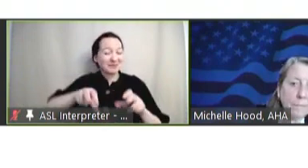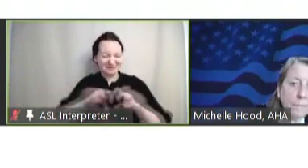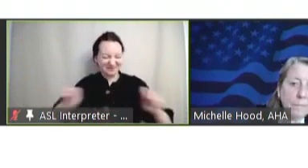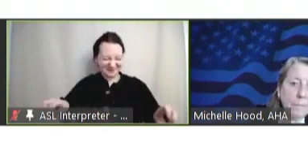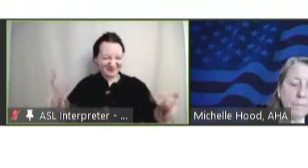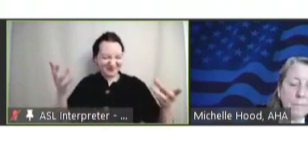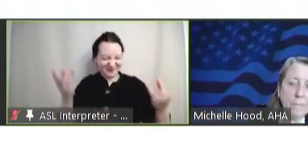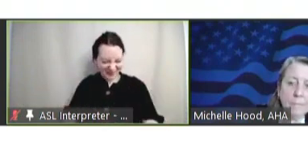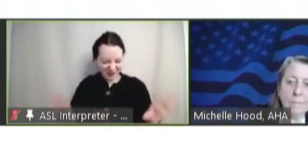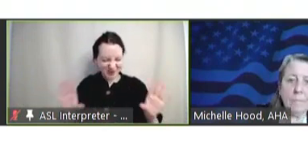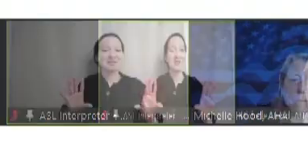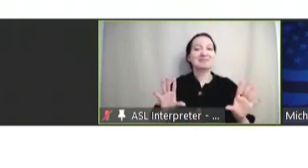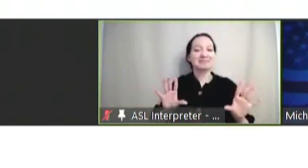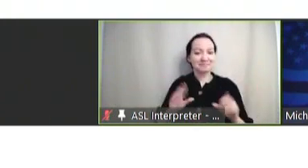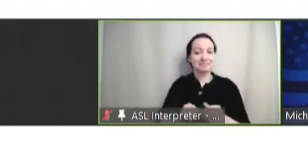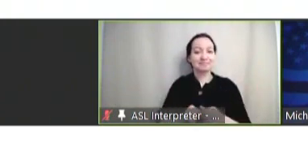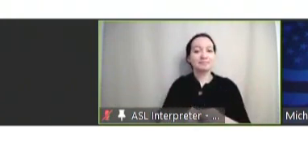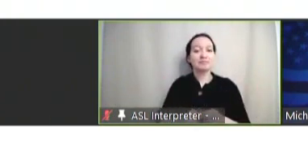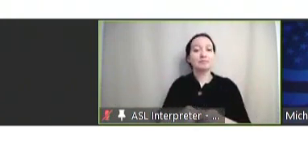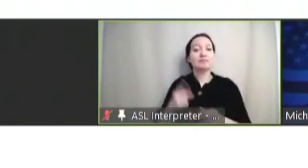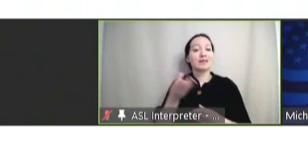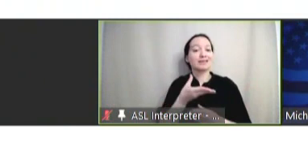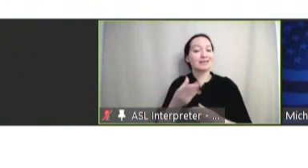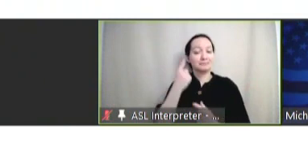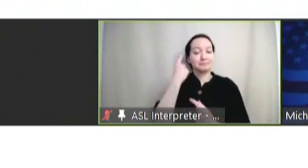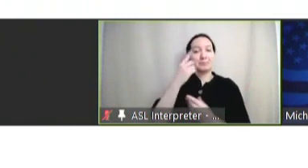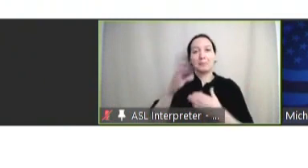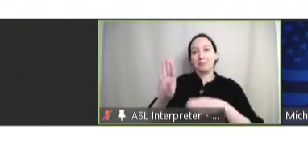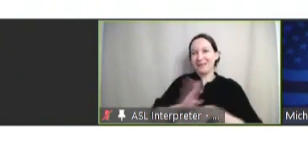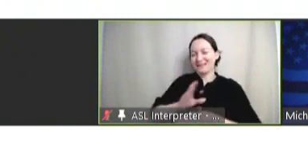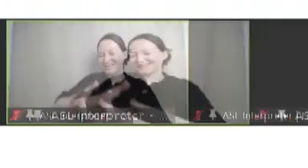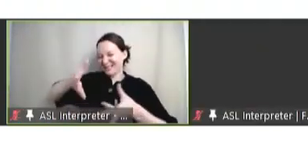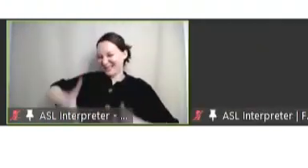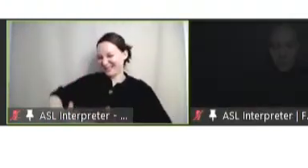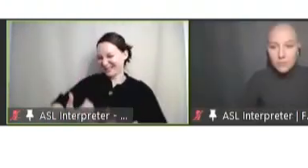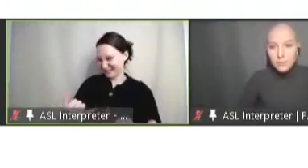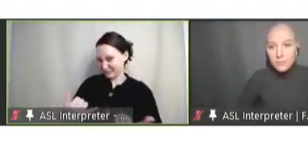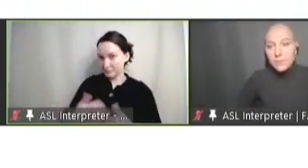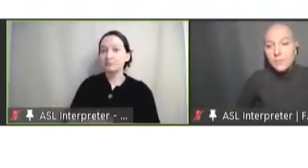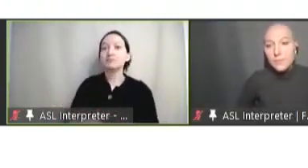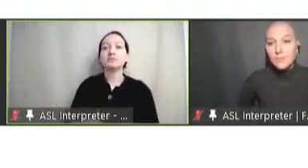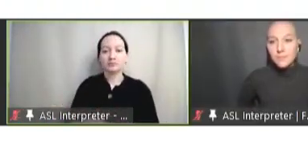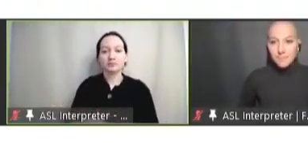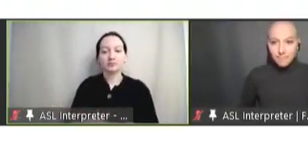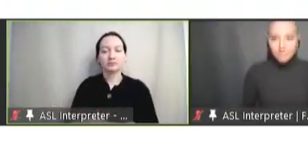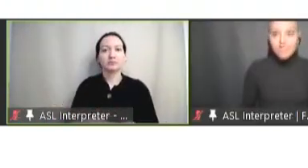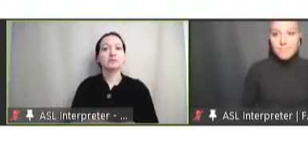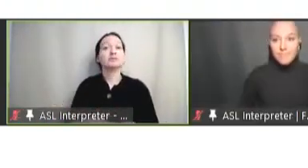The one item of business we've got left for today is that -- is our public comment.